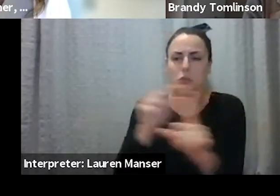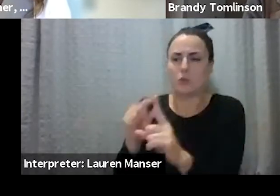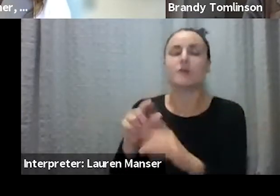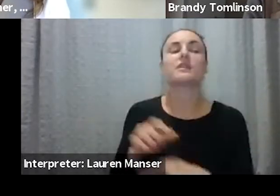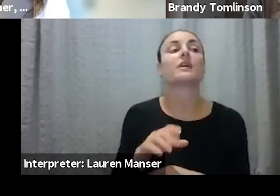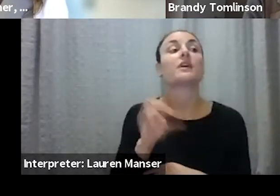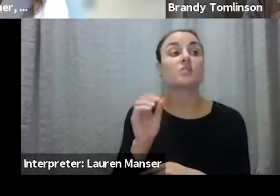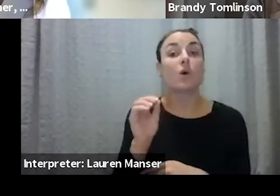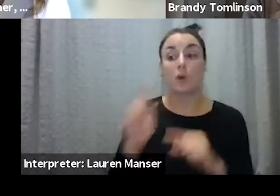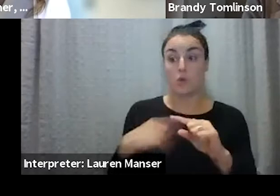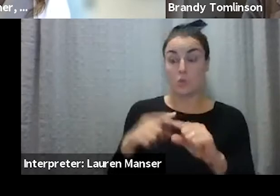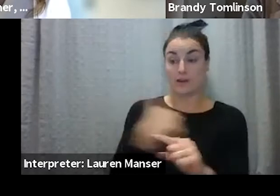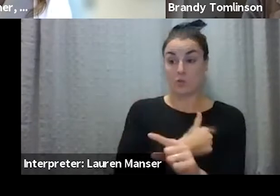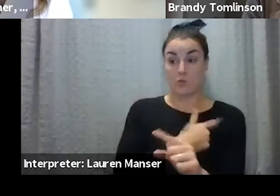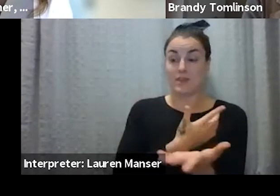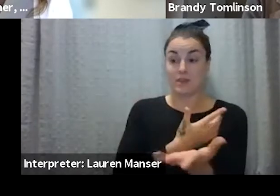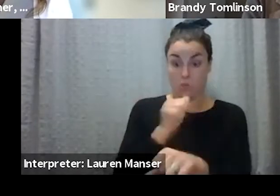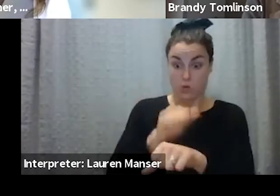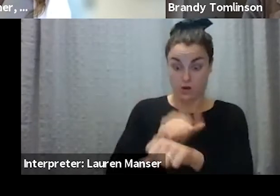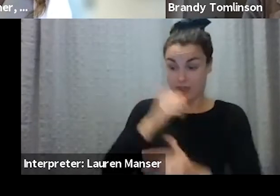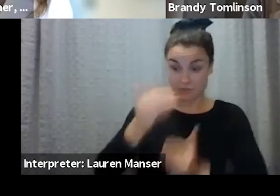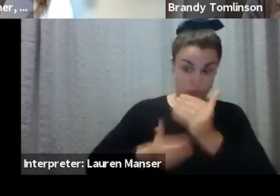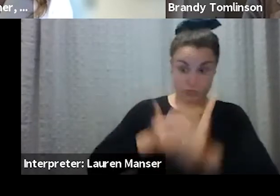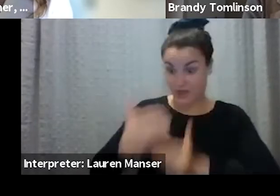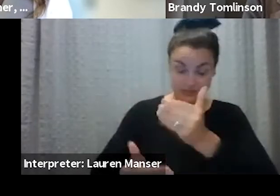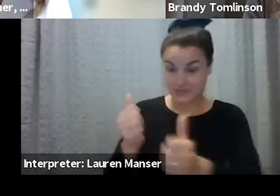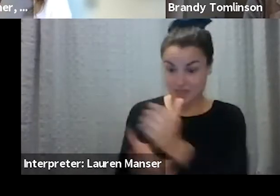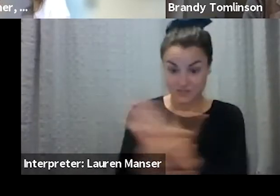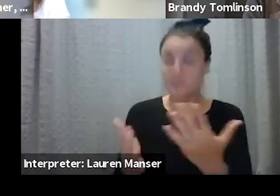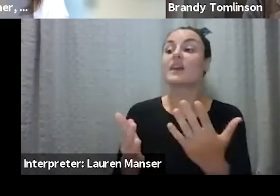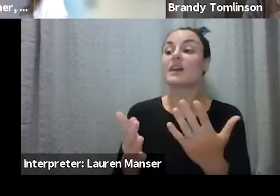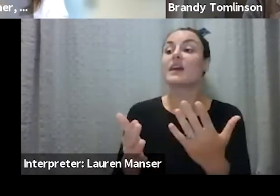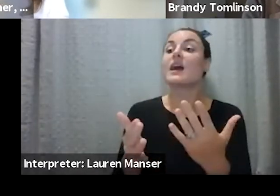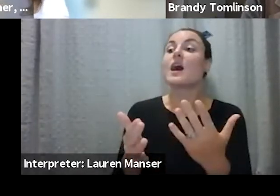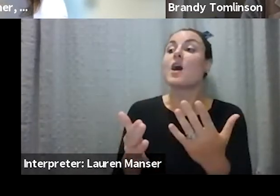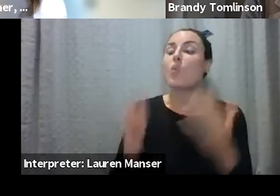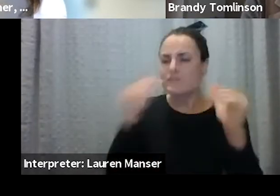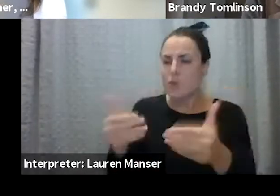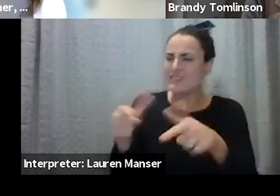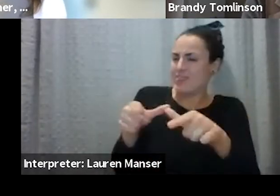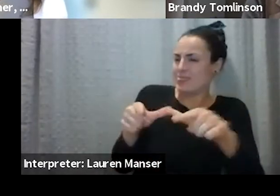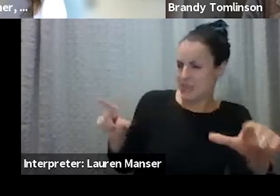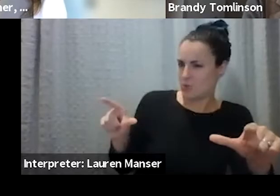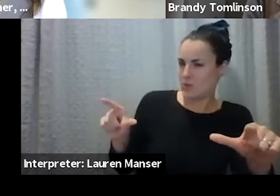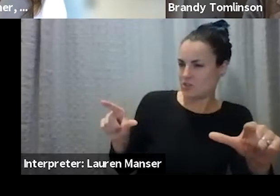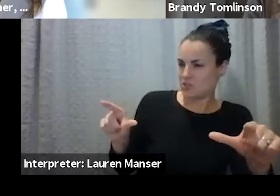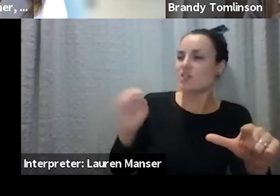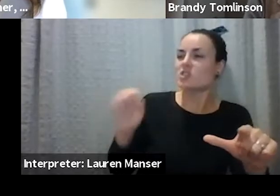all of our work here at DRNY, we talk about language. I think it's just important to draw attention to that, because this is the forum.